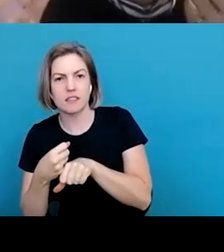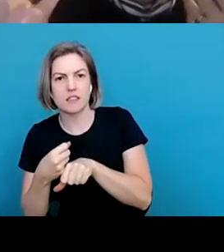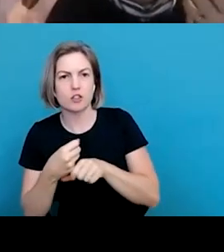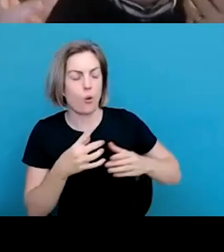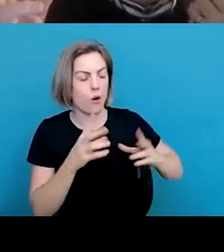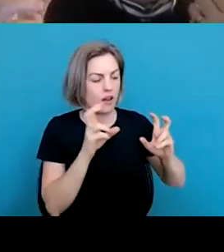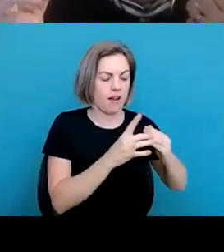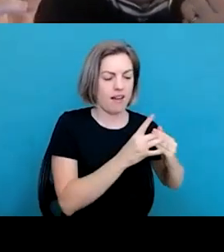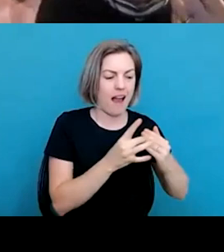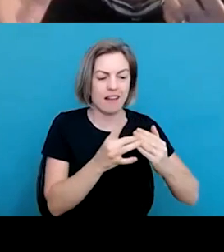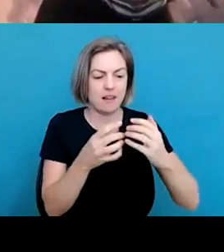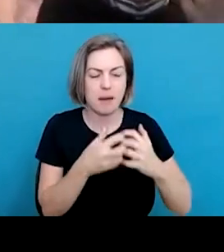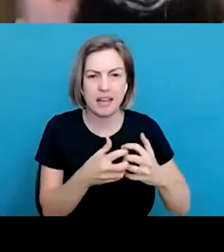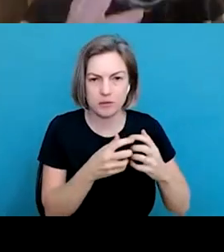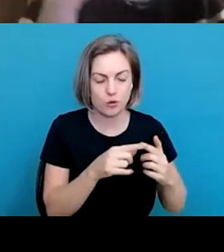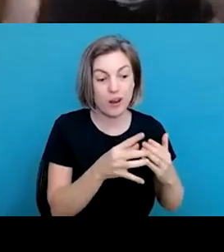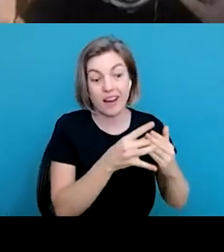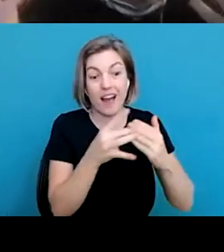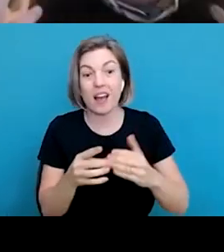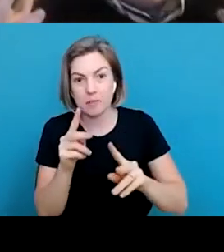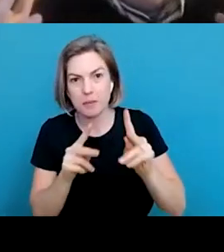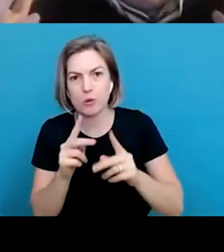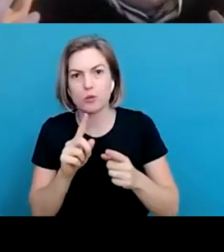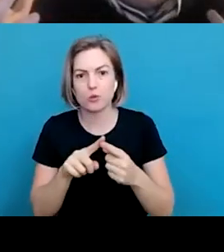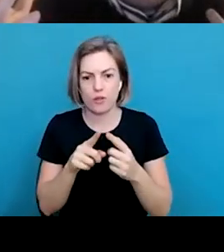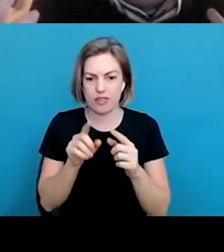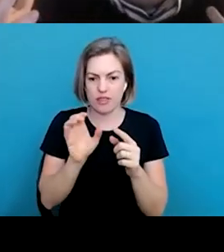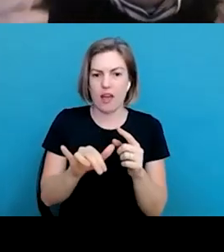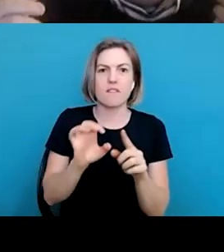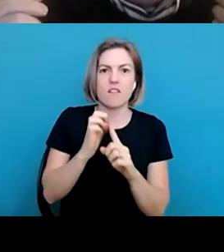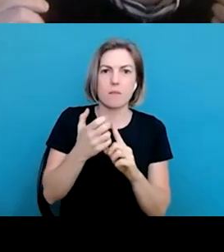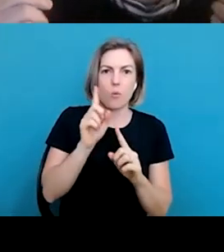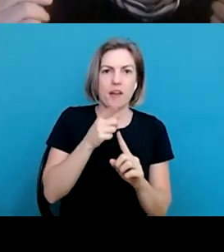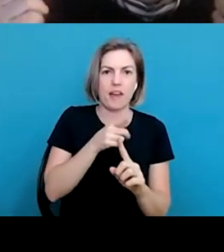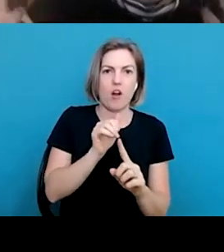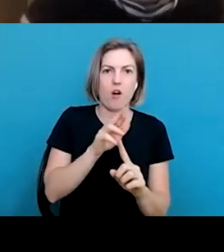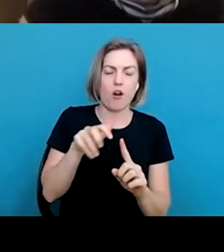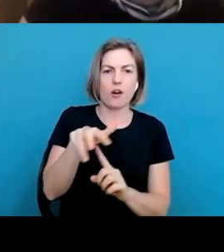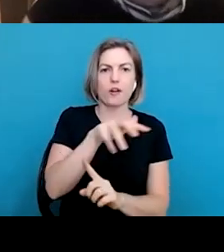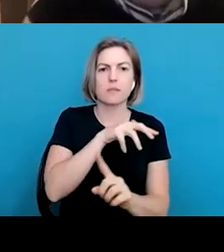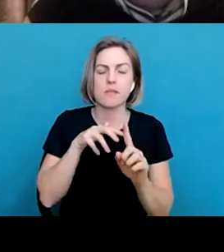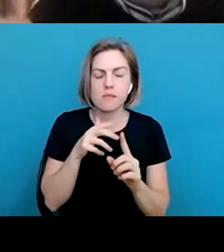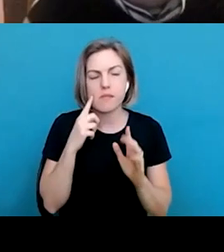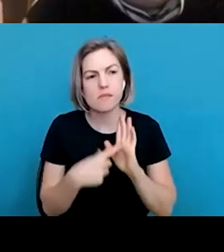to guide people to the environment where they are for example, would be important for everyone.